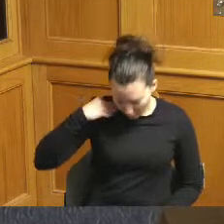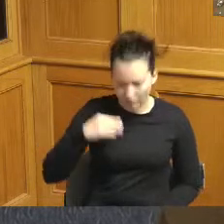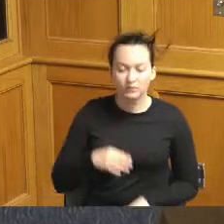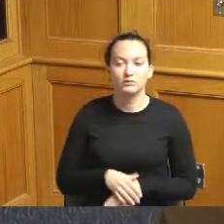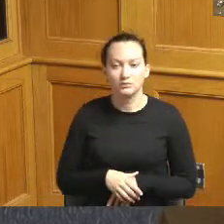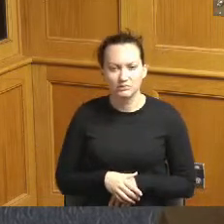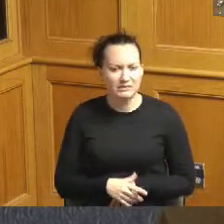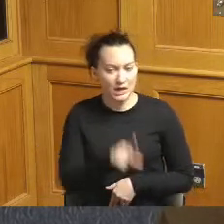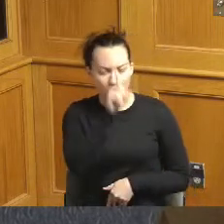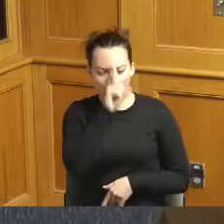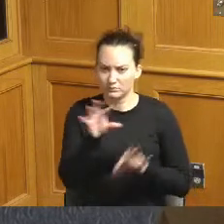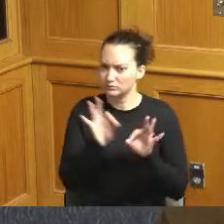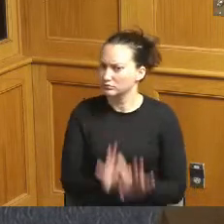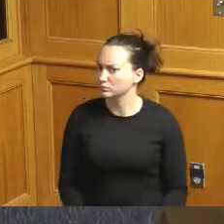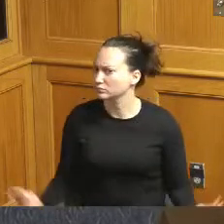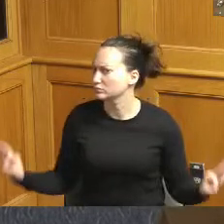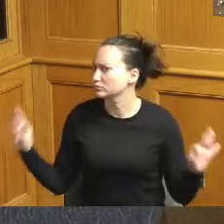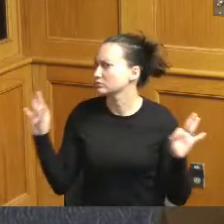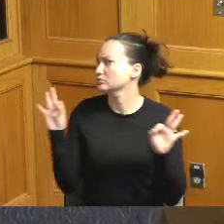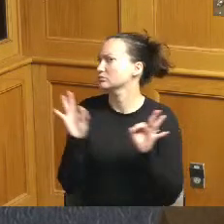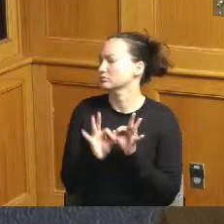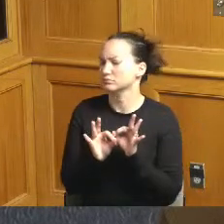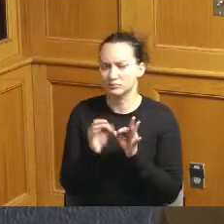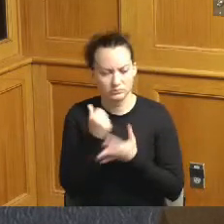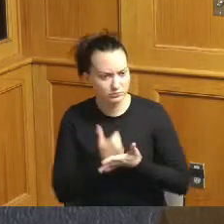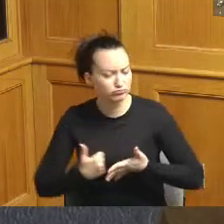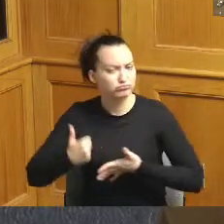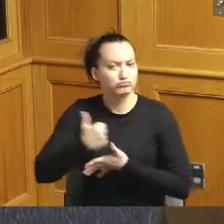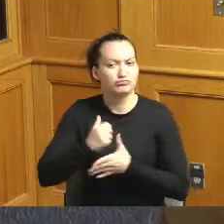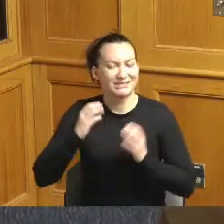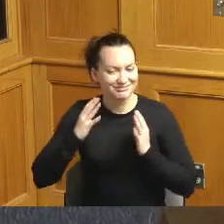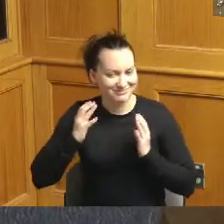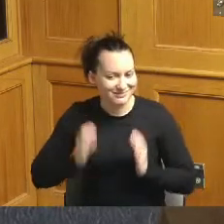I think that's extremely important it was a high priority of the citizens when we went through one